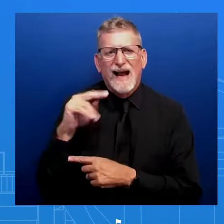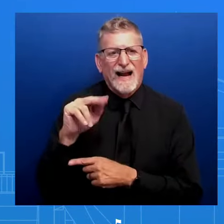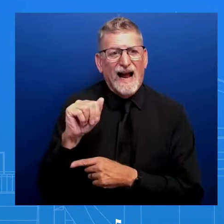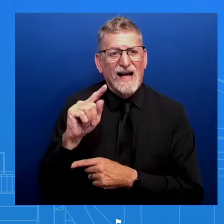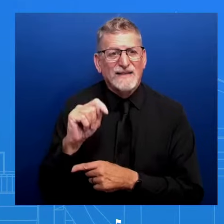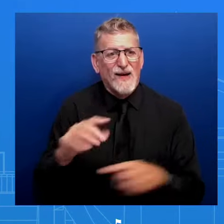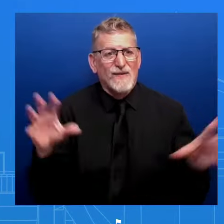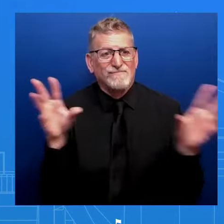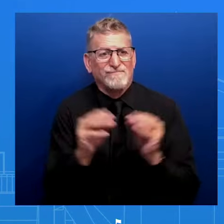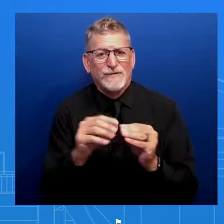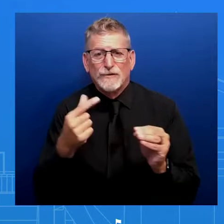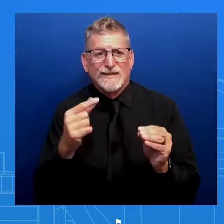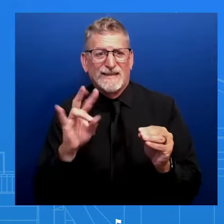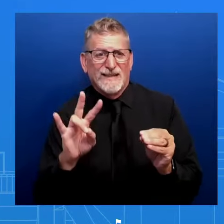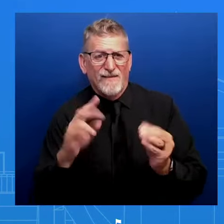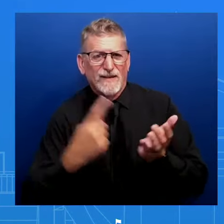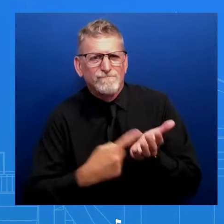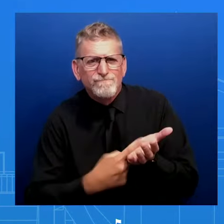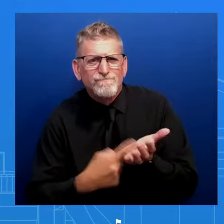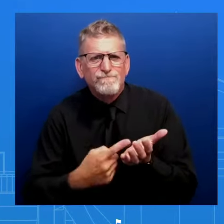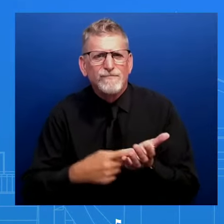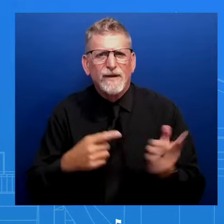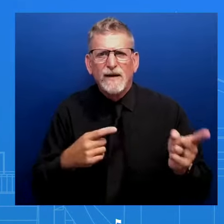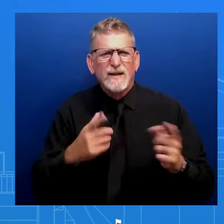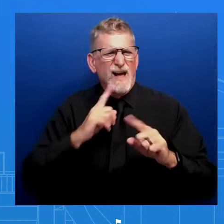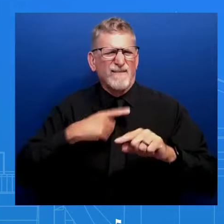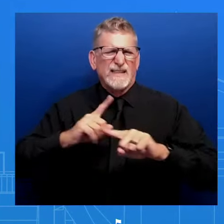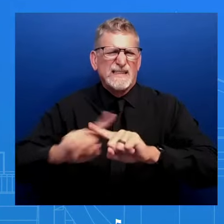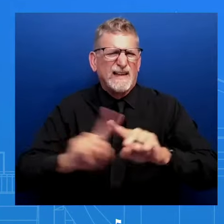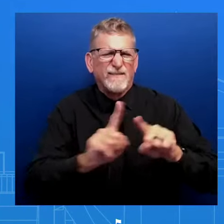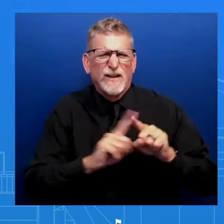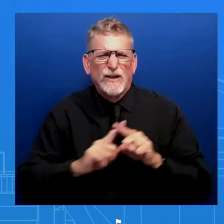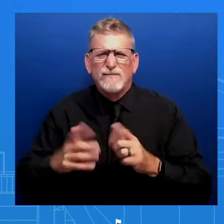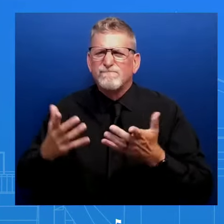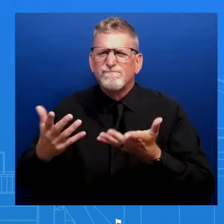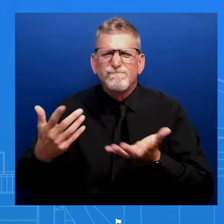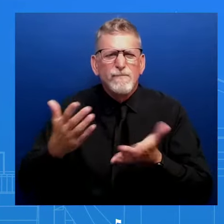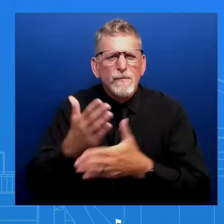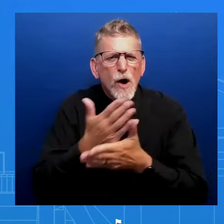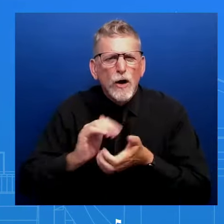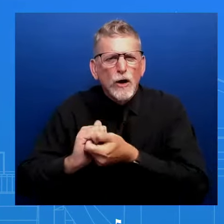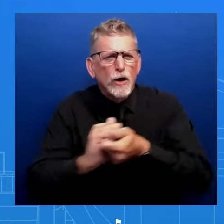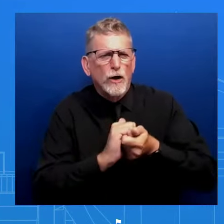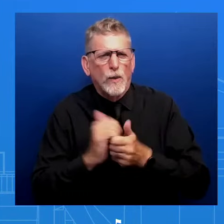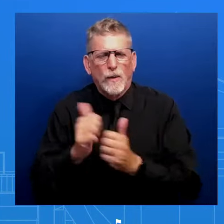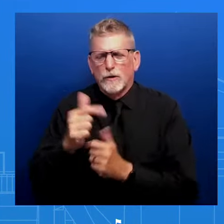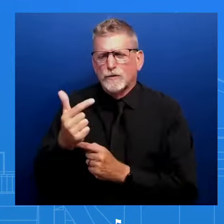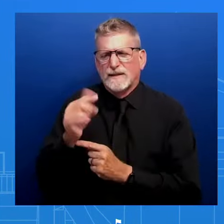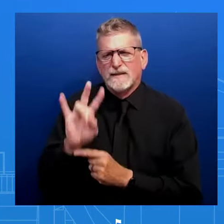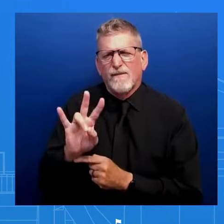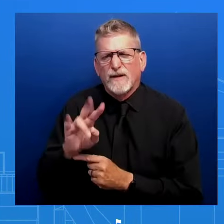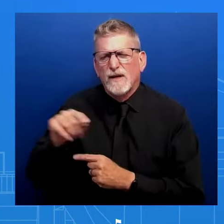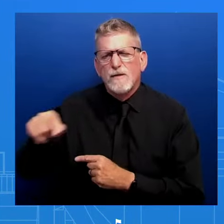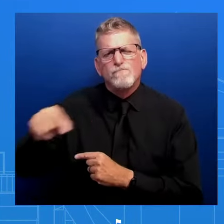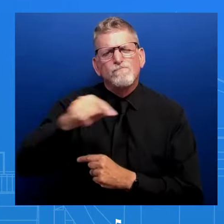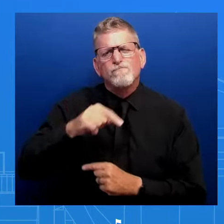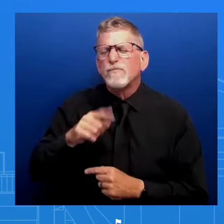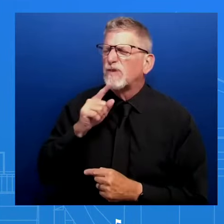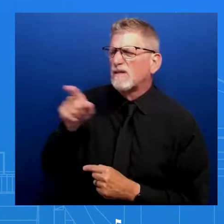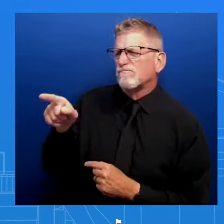with other G7 partners, again, across a range of issues. So there's a good, productive relationship here. President Biden, I know, is very much looking forward to the discussion,